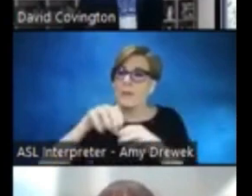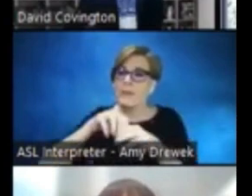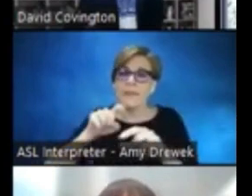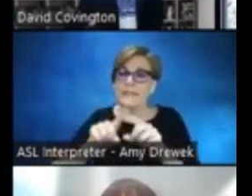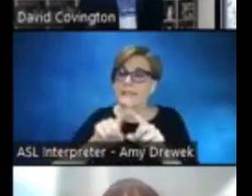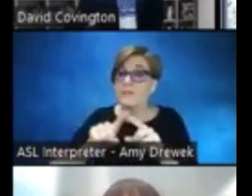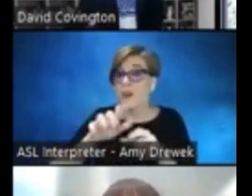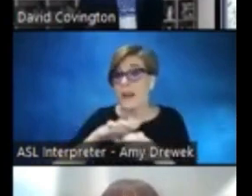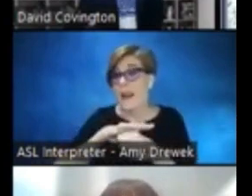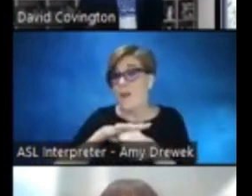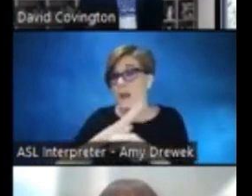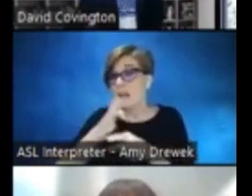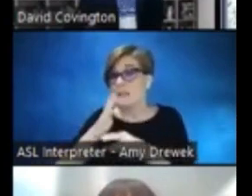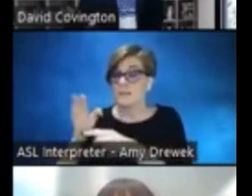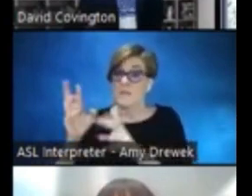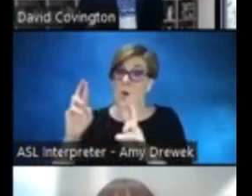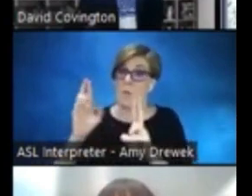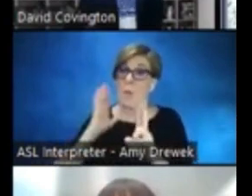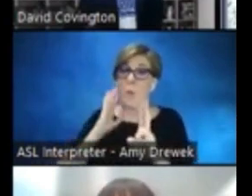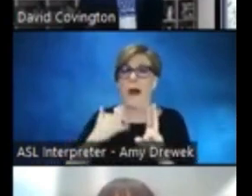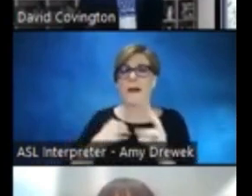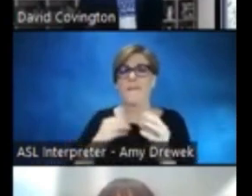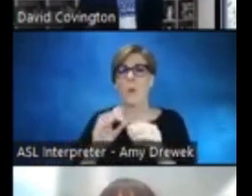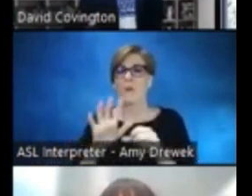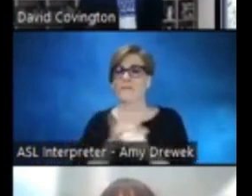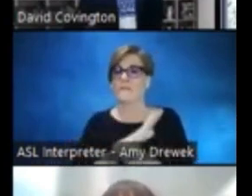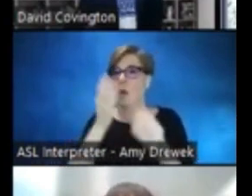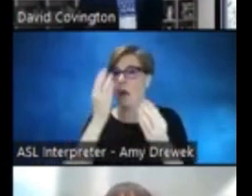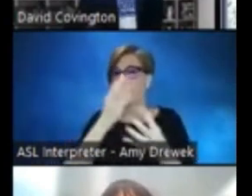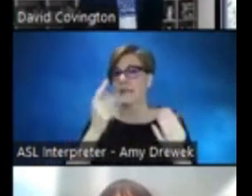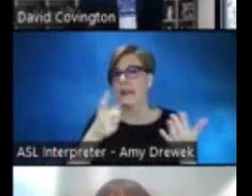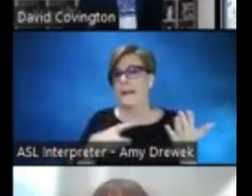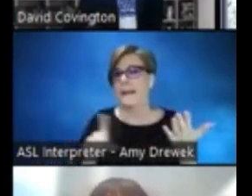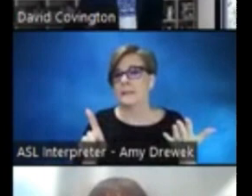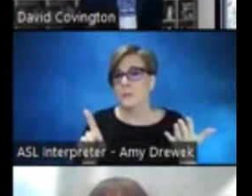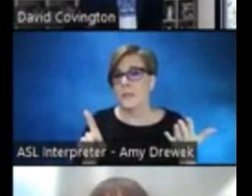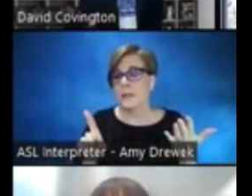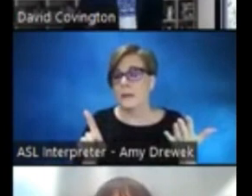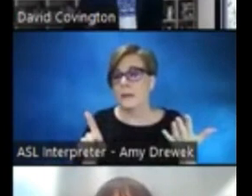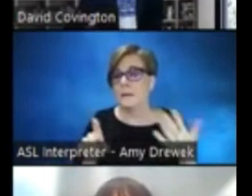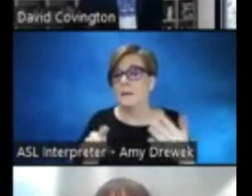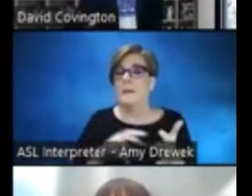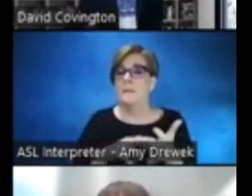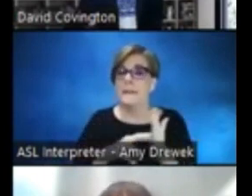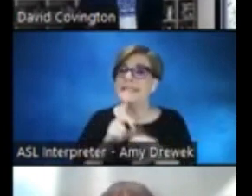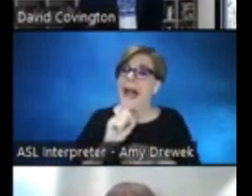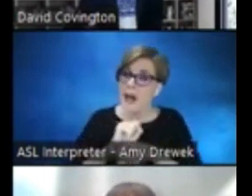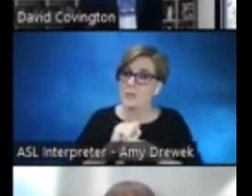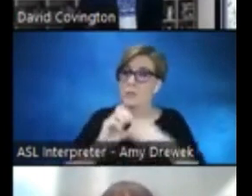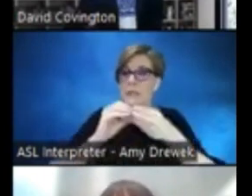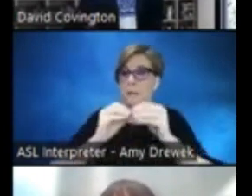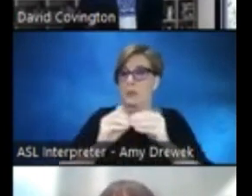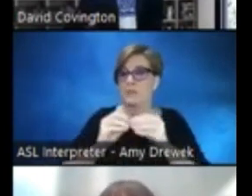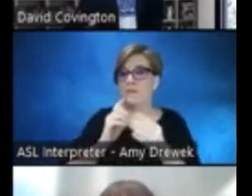SEEING A FULLER UPDATE WITH NUMBERS THAT WE CAN SHARE WITH YOU ALL.